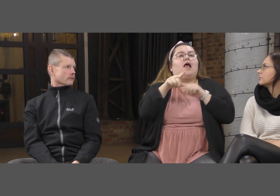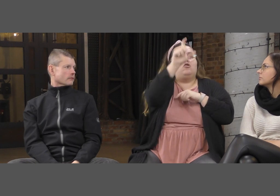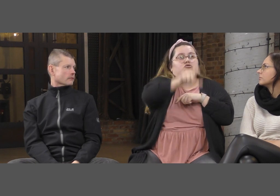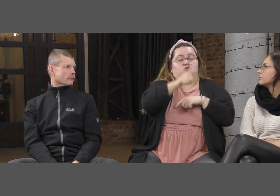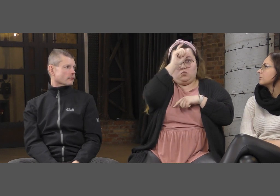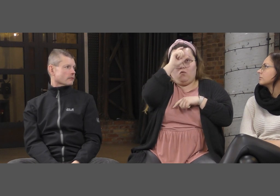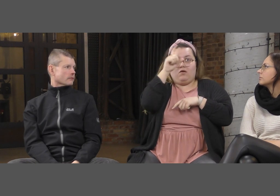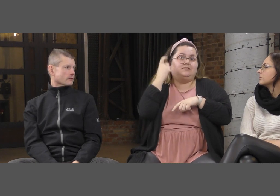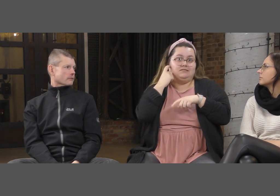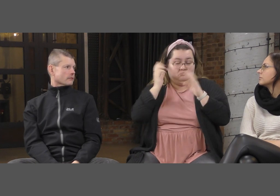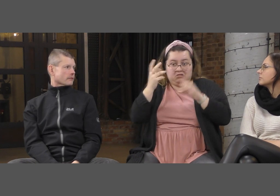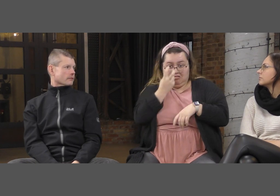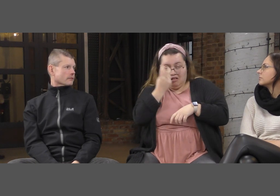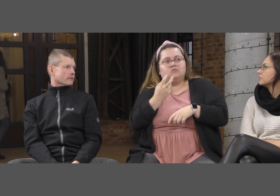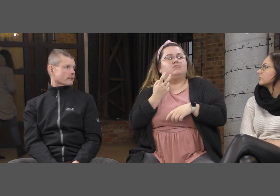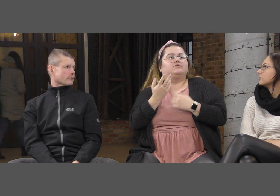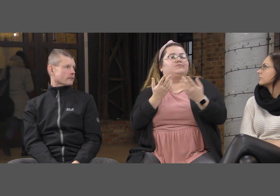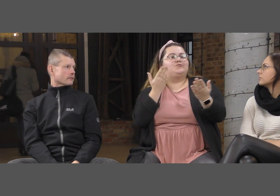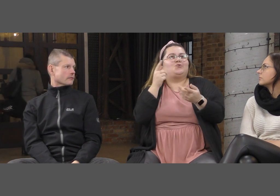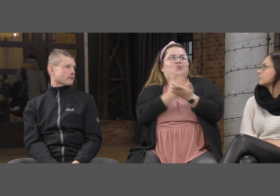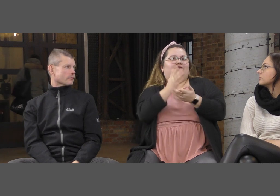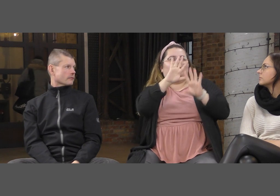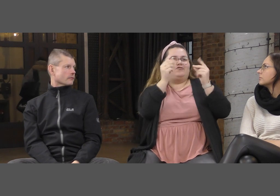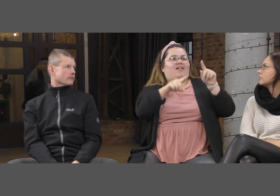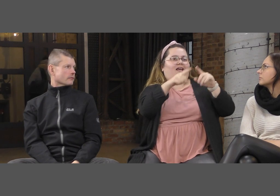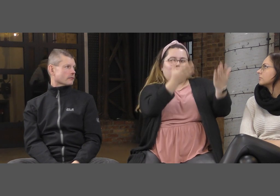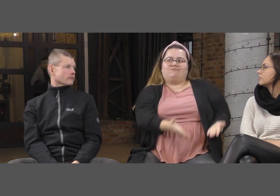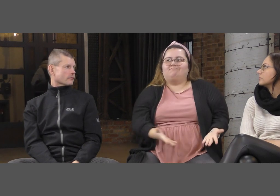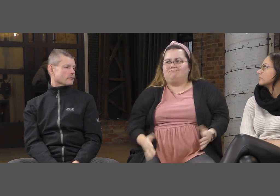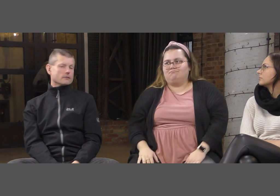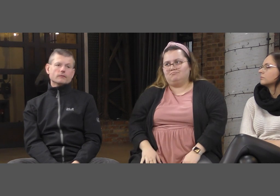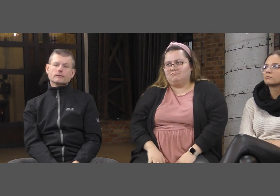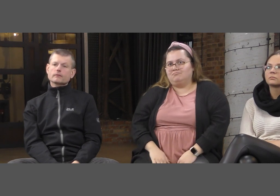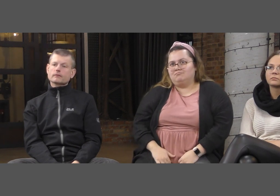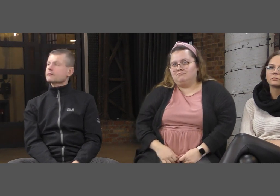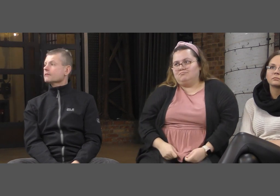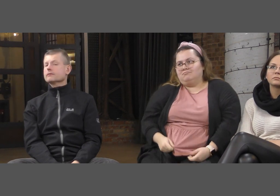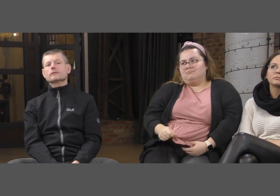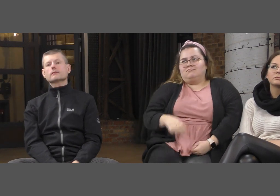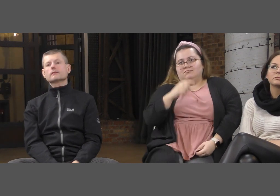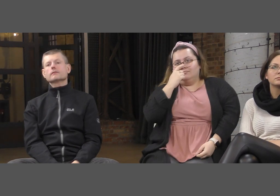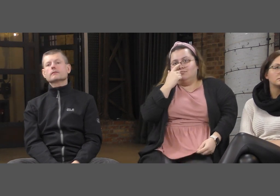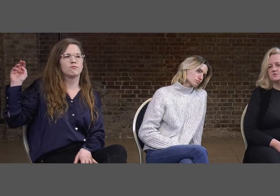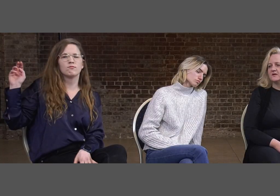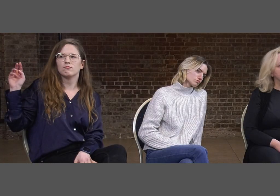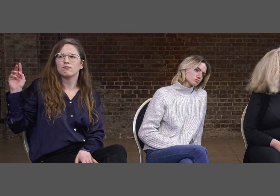But sometimes it depends on the person, whether that person is interested in it. It's really an individual thing. It depends on the person.